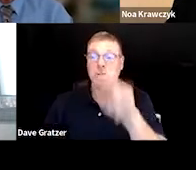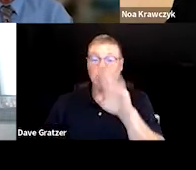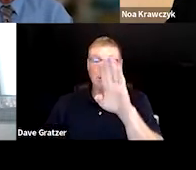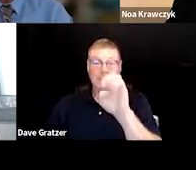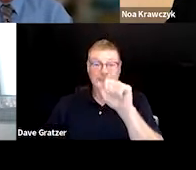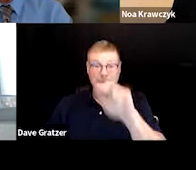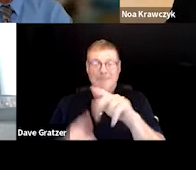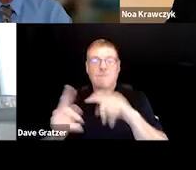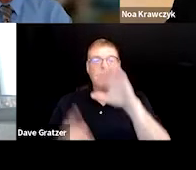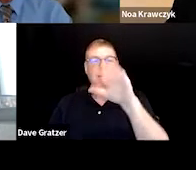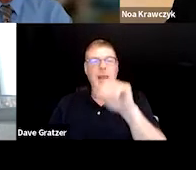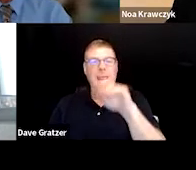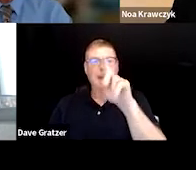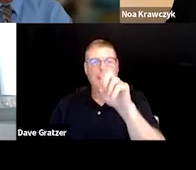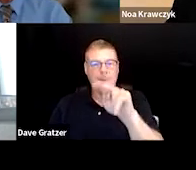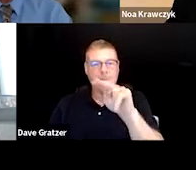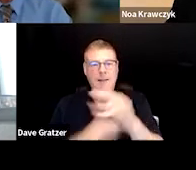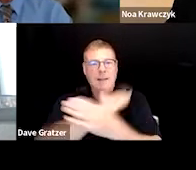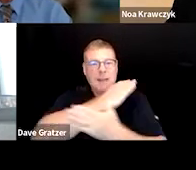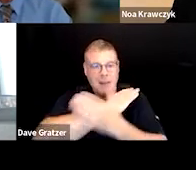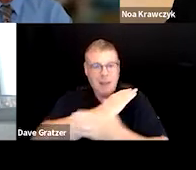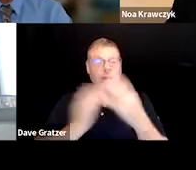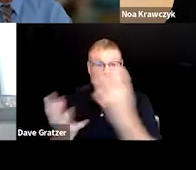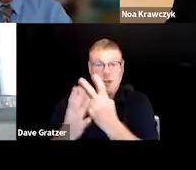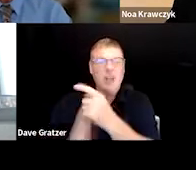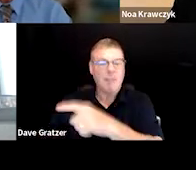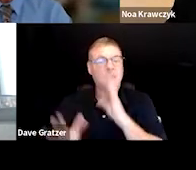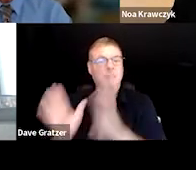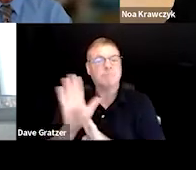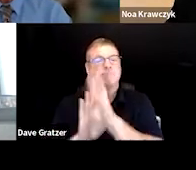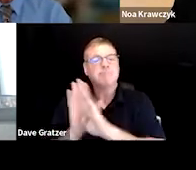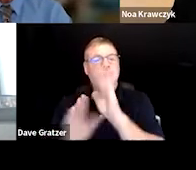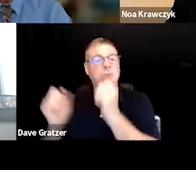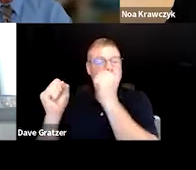one of the study participants will present on the strategies they developed to provide MAT